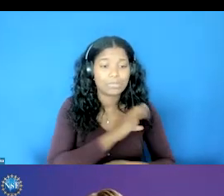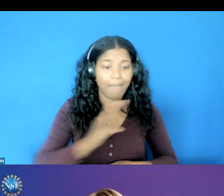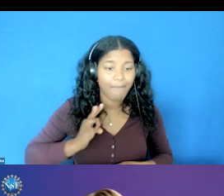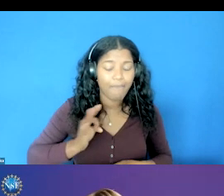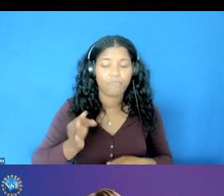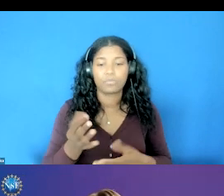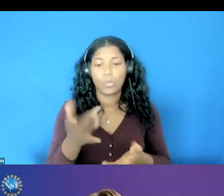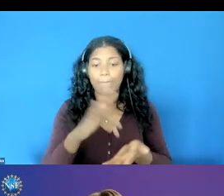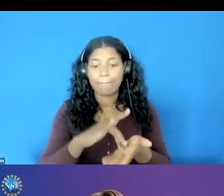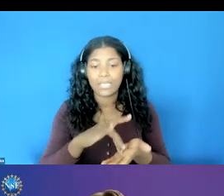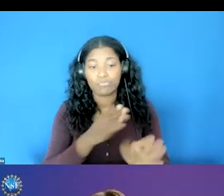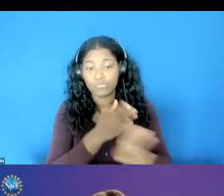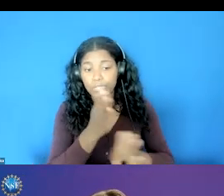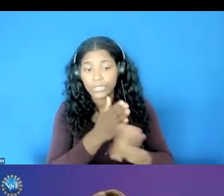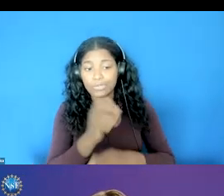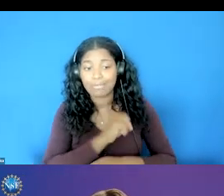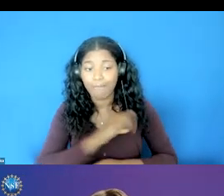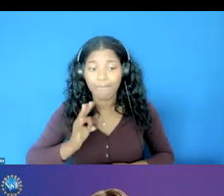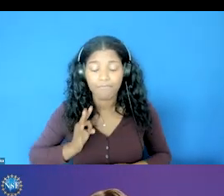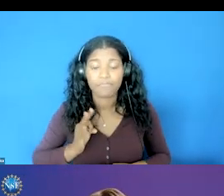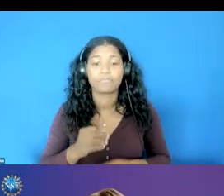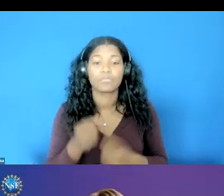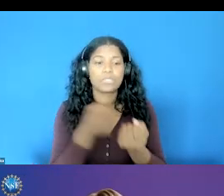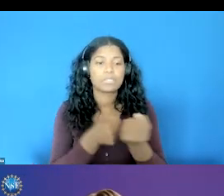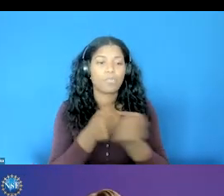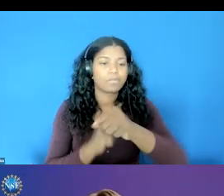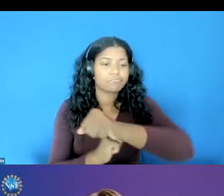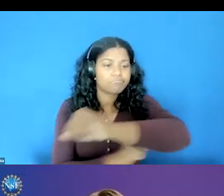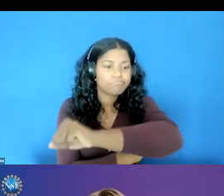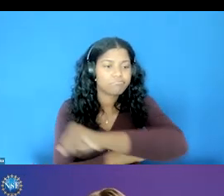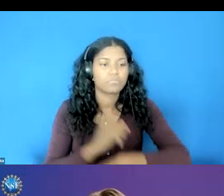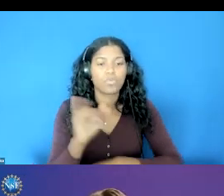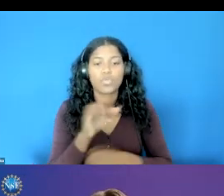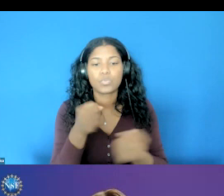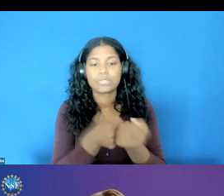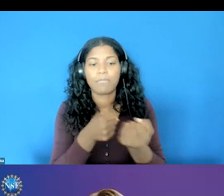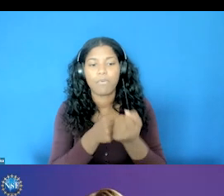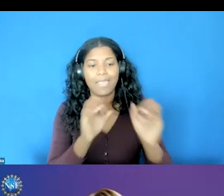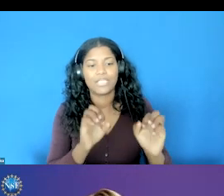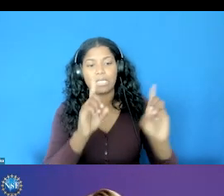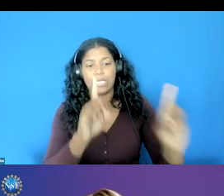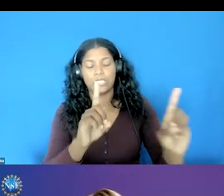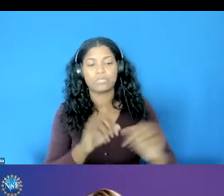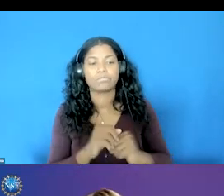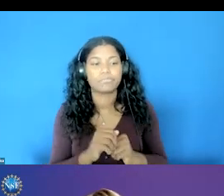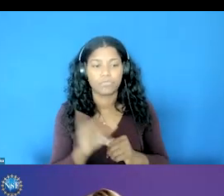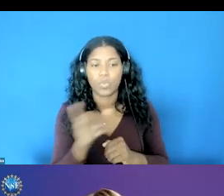We support infrastructure and we support education outreach and broadening participation in stem.